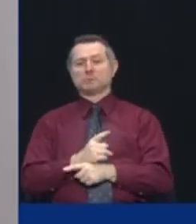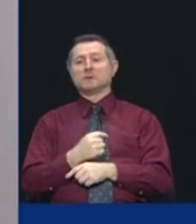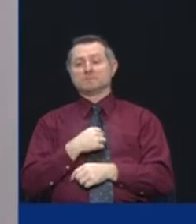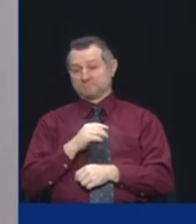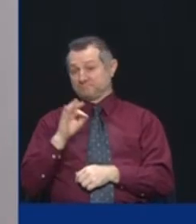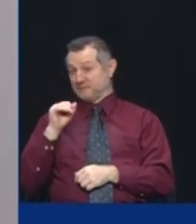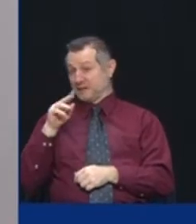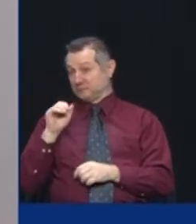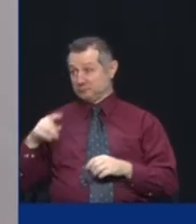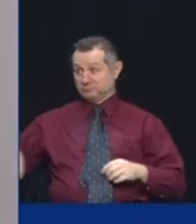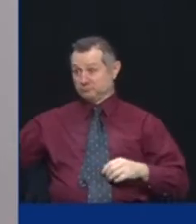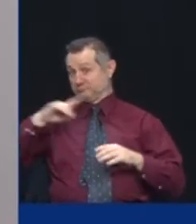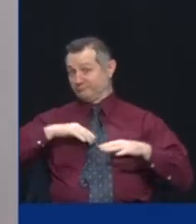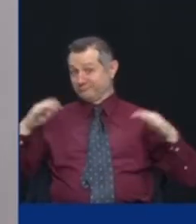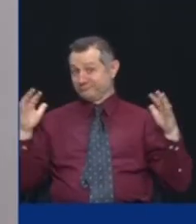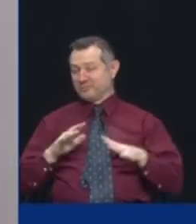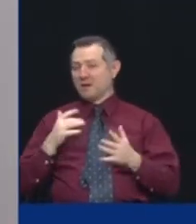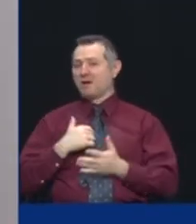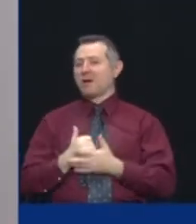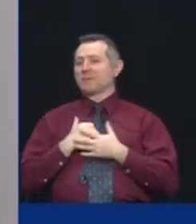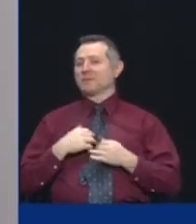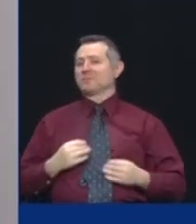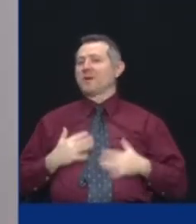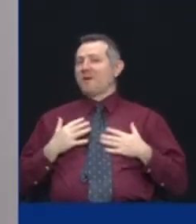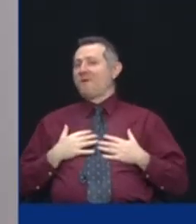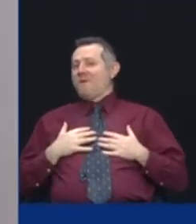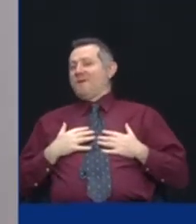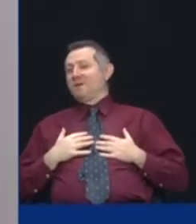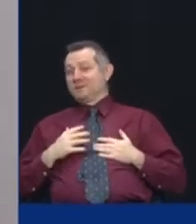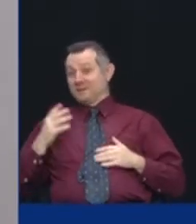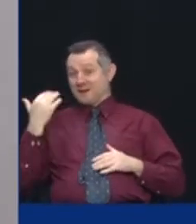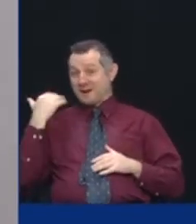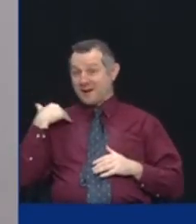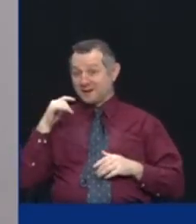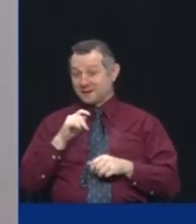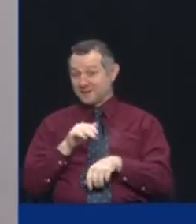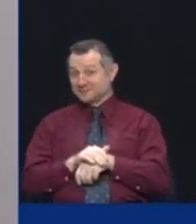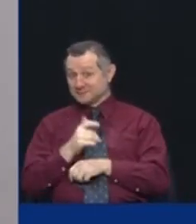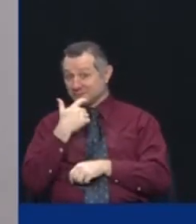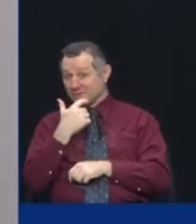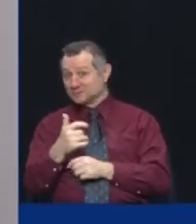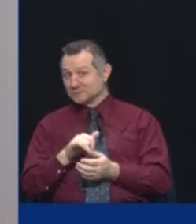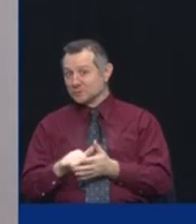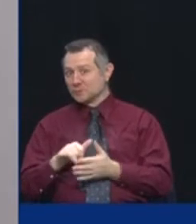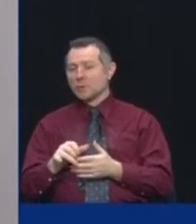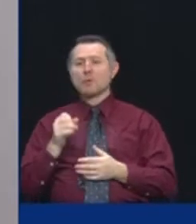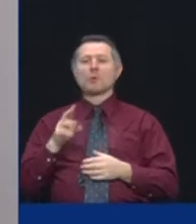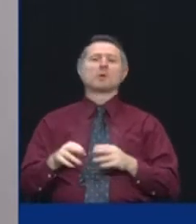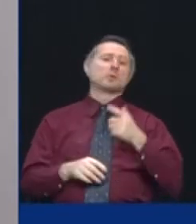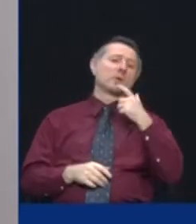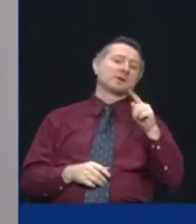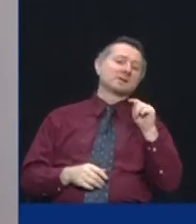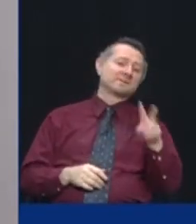STADIUMS FOR FANS. AND I THINK YOU SAID IT WELL. FANS MAKE THE GAME.